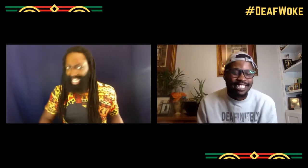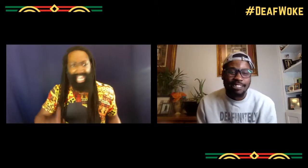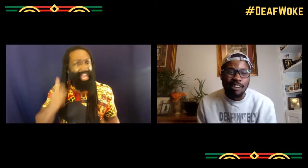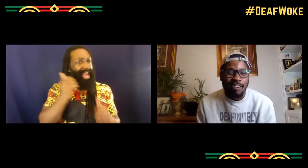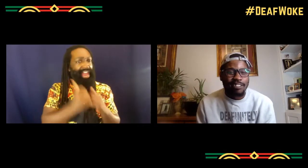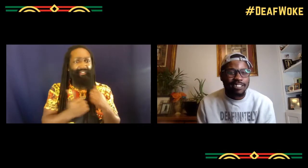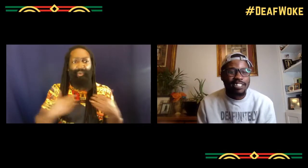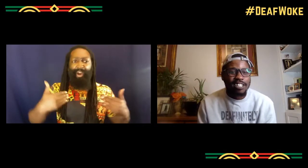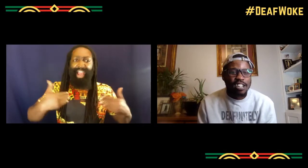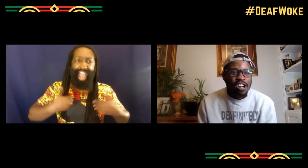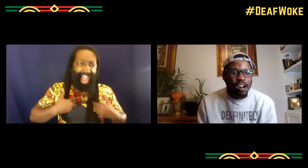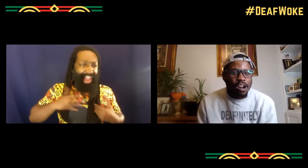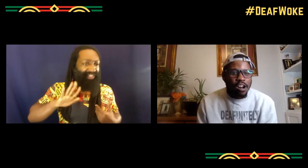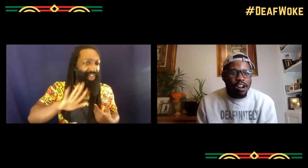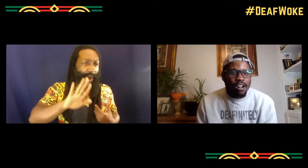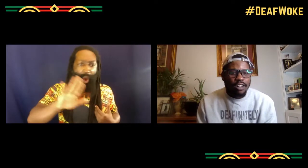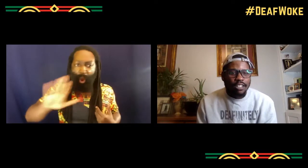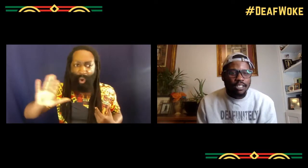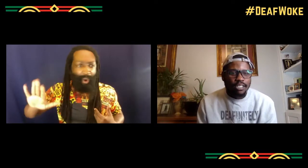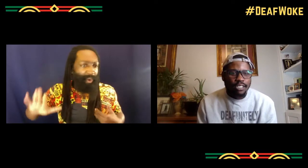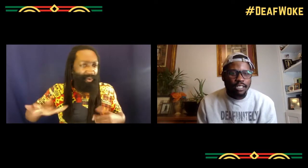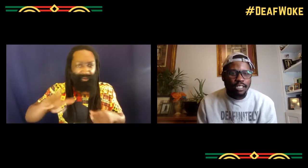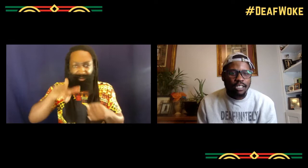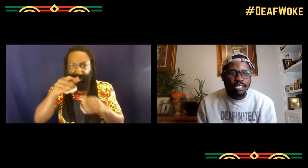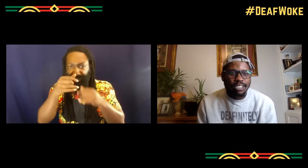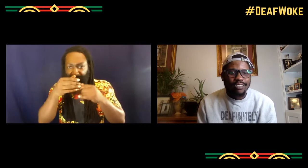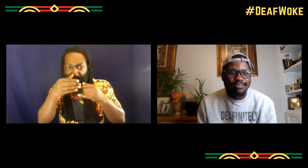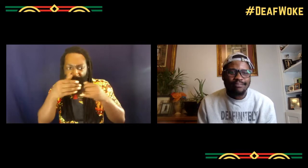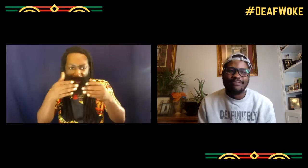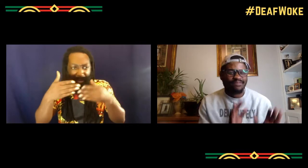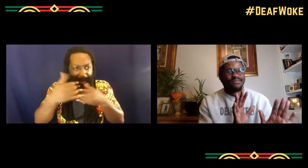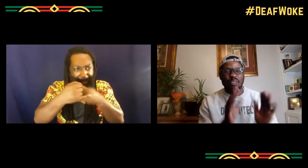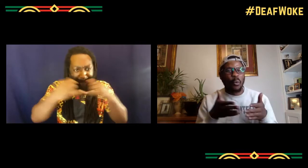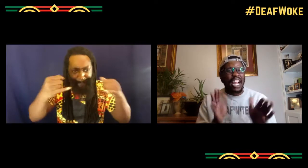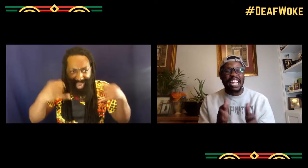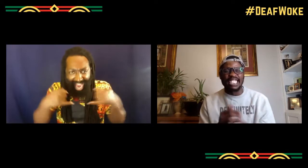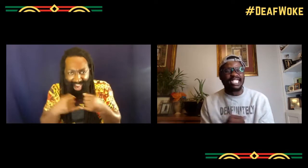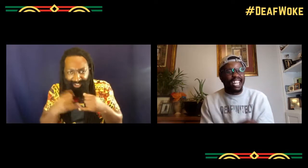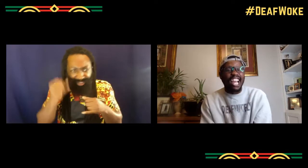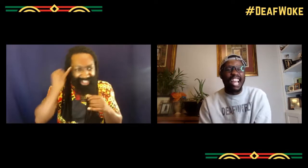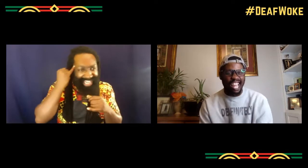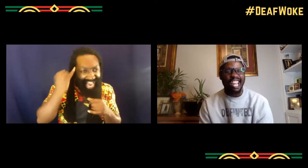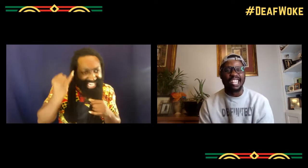Yeah. Attention so I dig it. Everybody has their own boundaries,